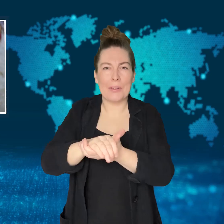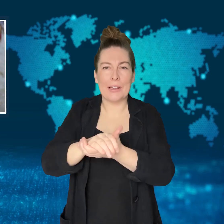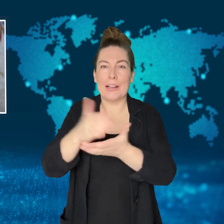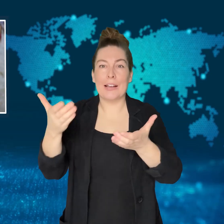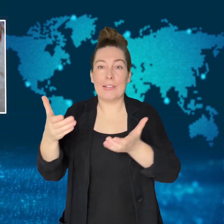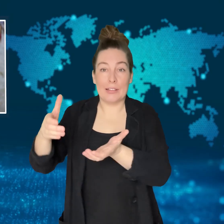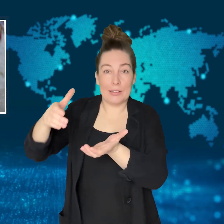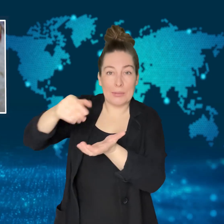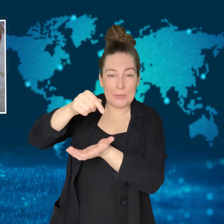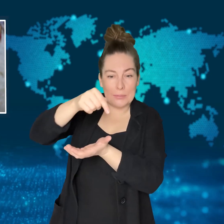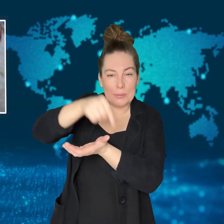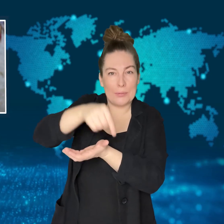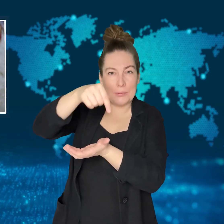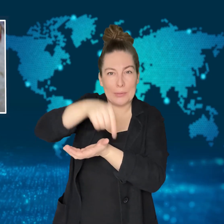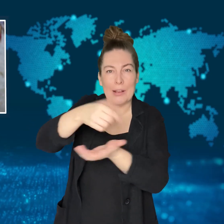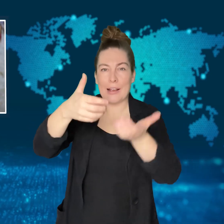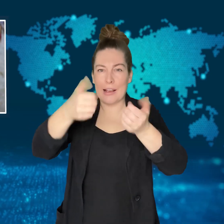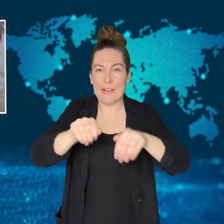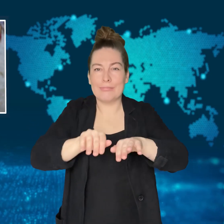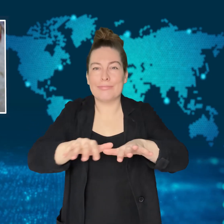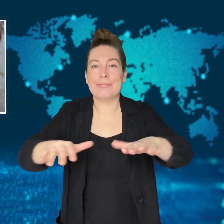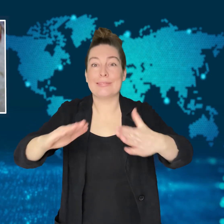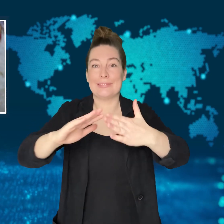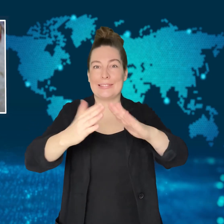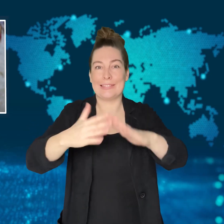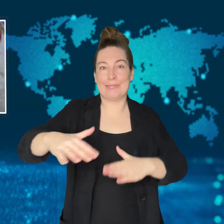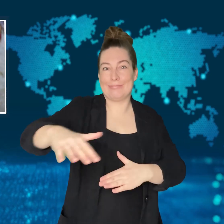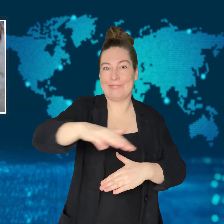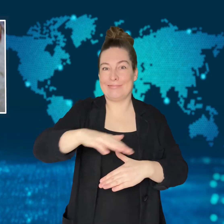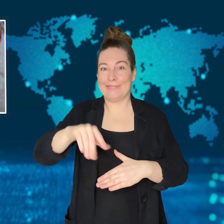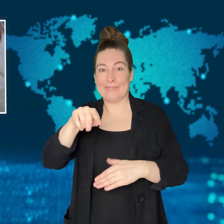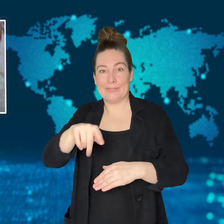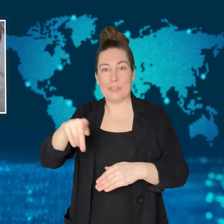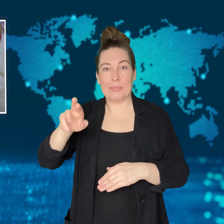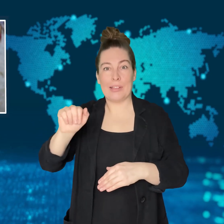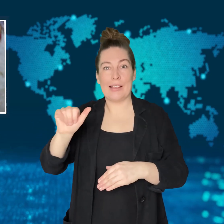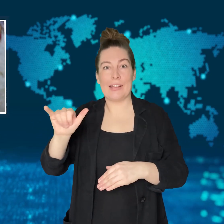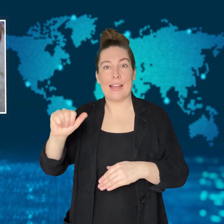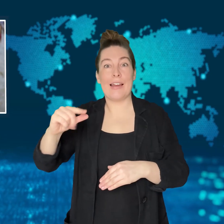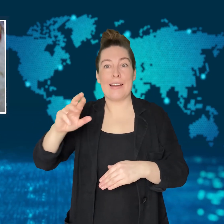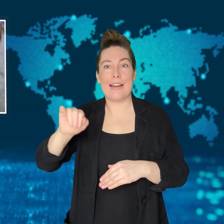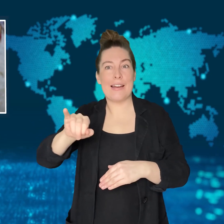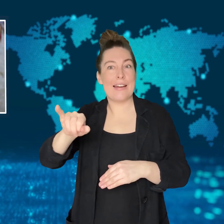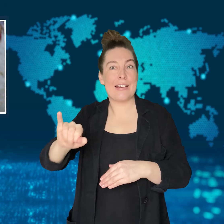in the city of Prayagraj as well as